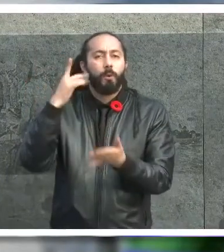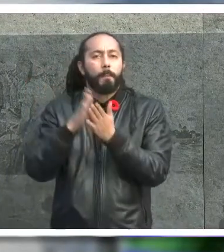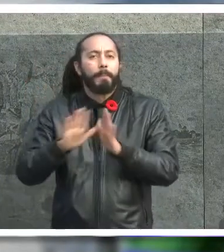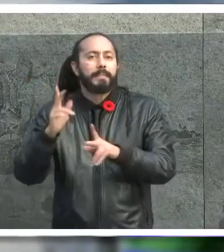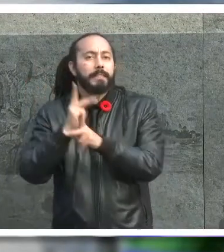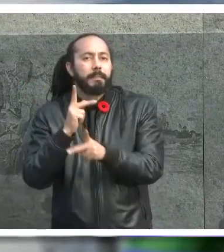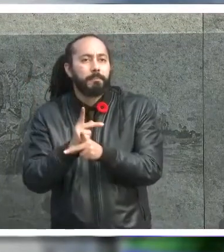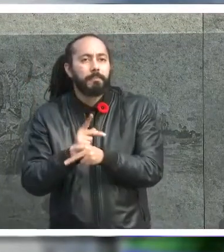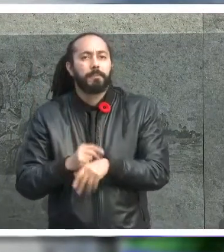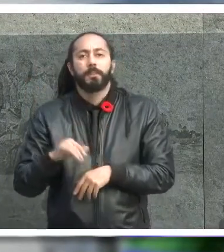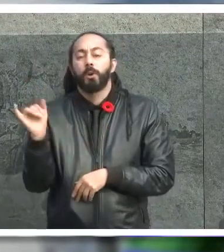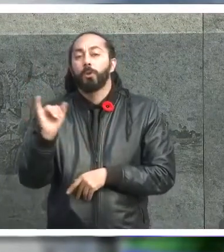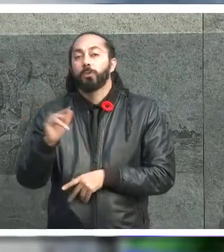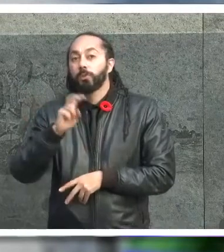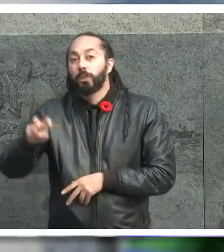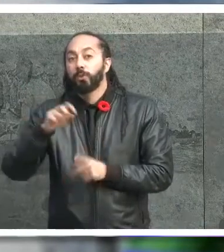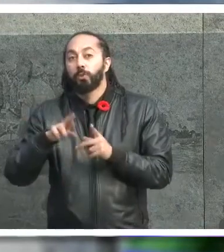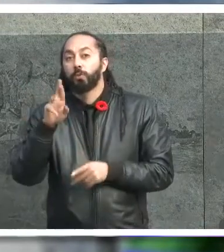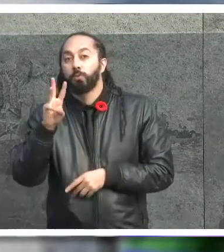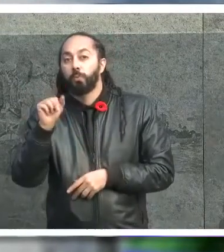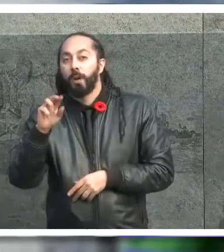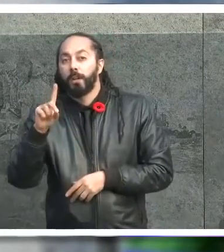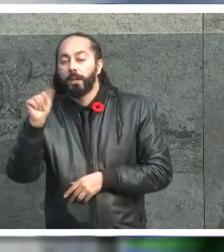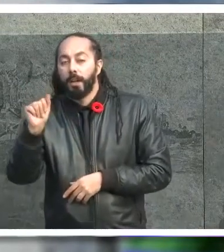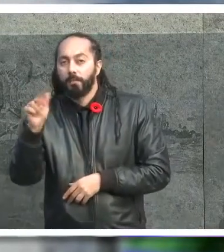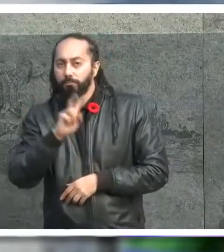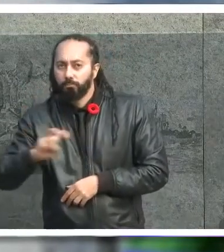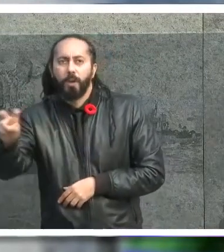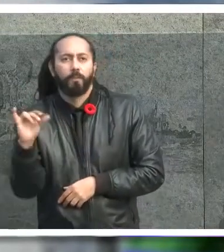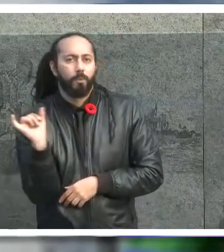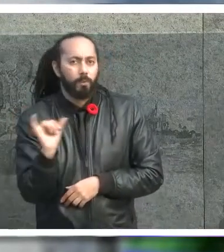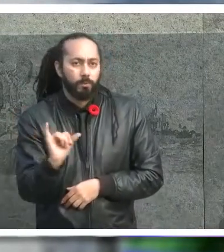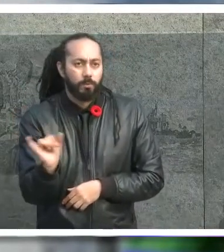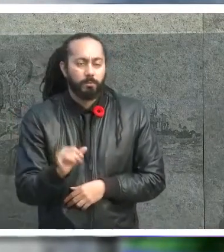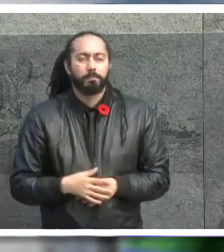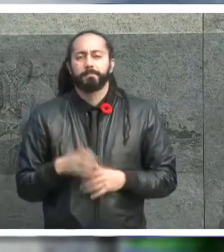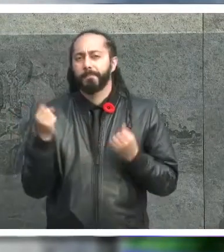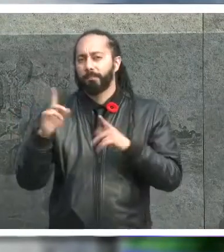Many have also served in international conflicts and peacekeeping missions in places such as Syria and Rwanda.